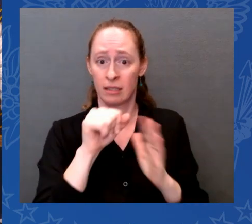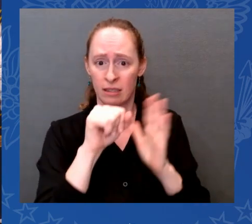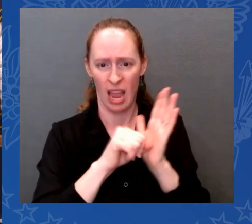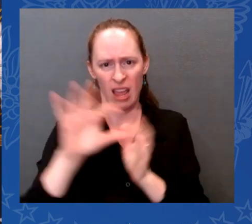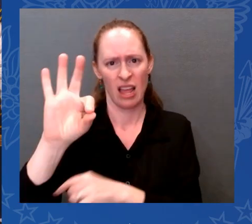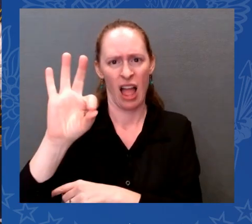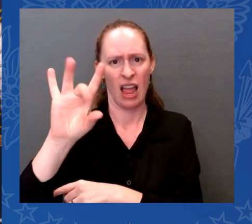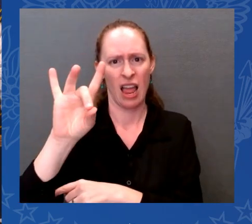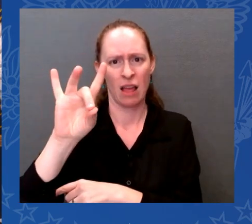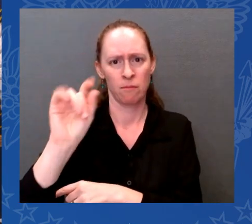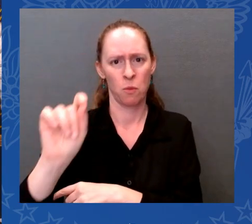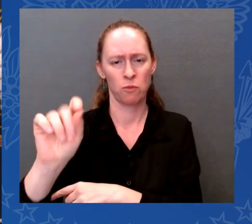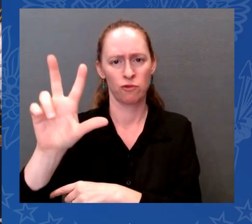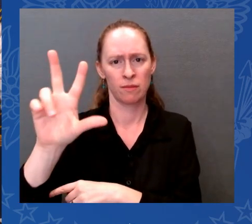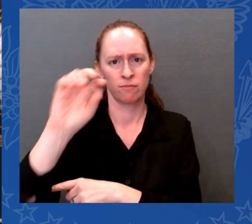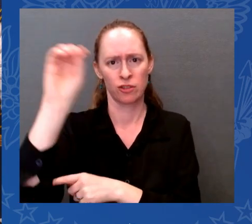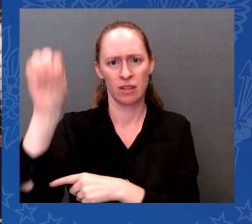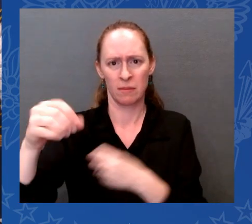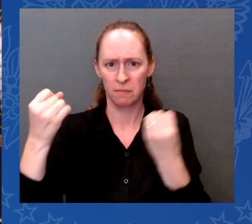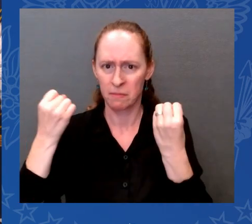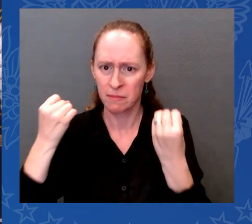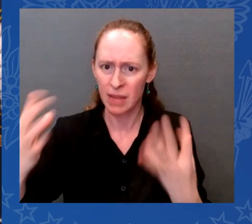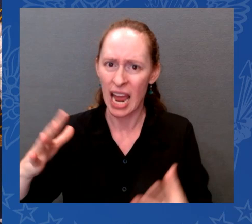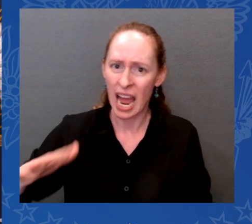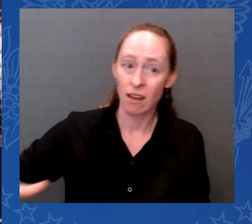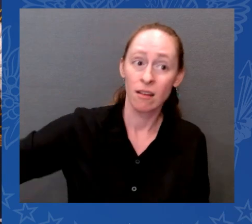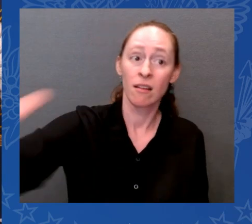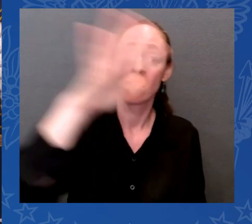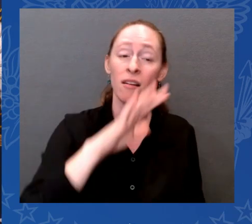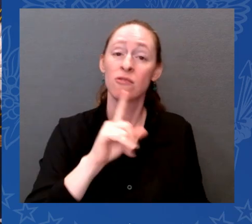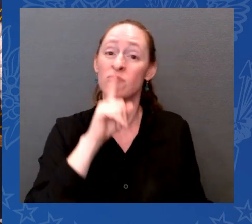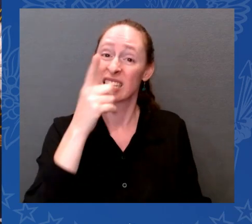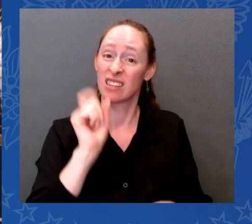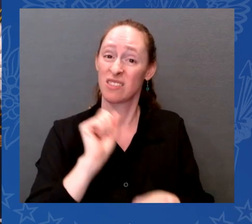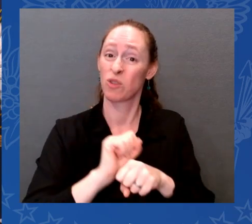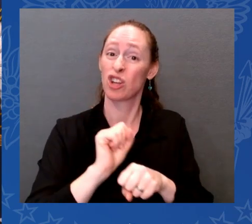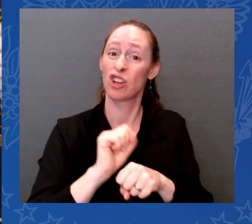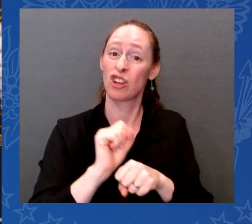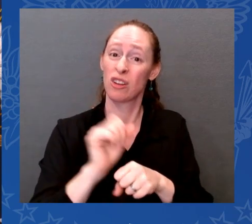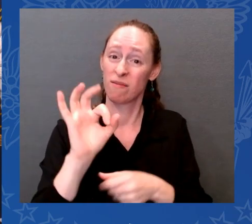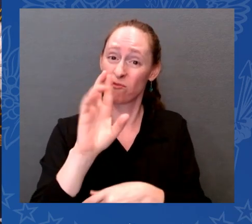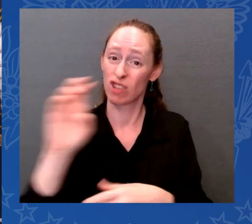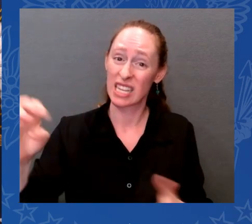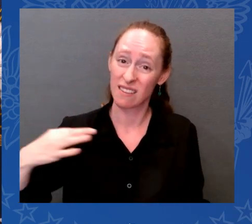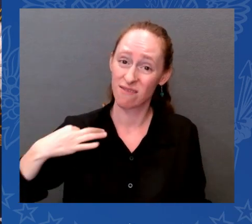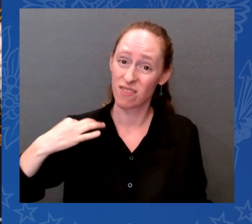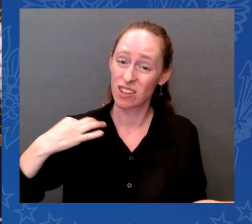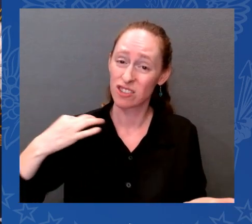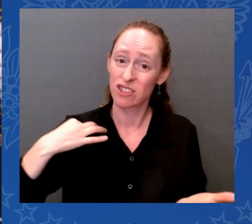are volunteer firefighters. And by the way, I know you're all having trouble keeping -- because of COVID and because of the --